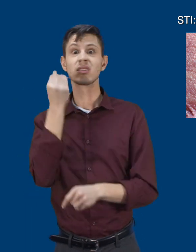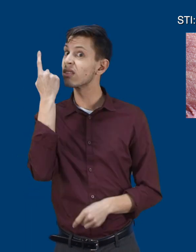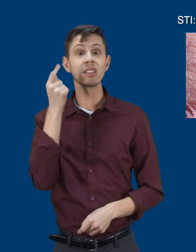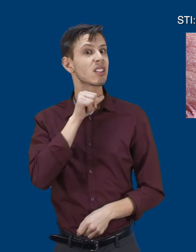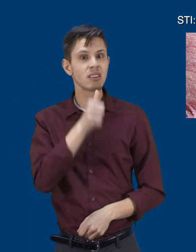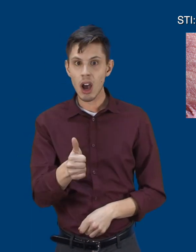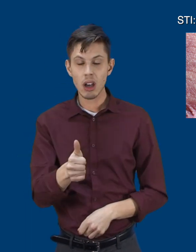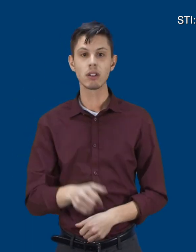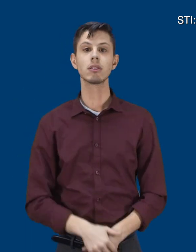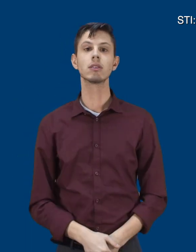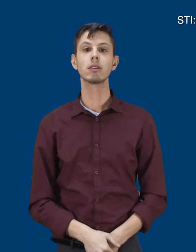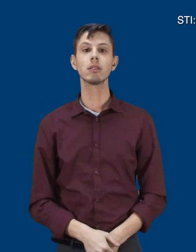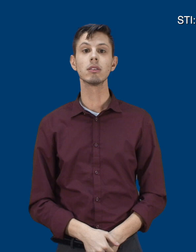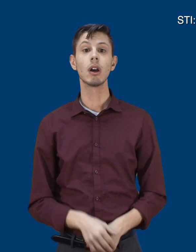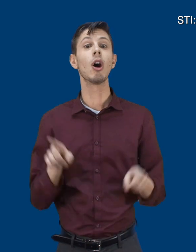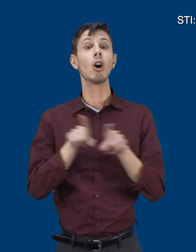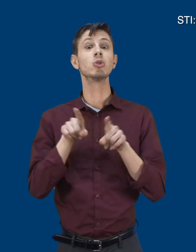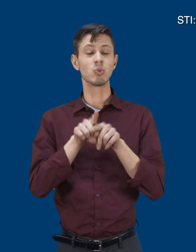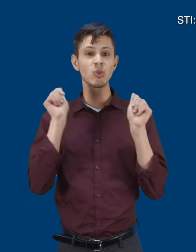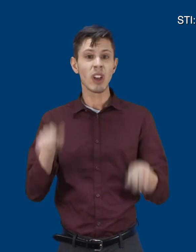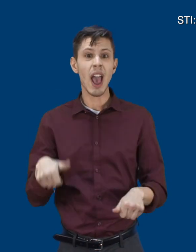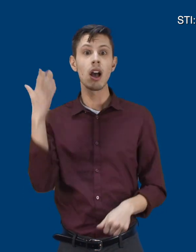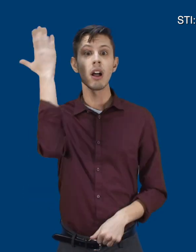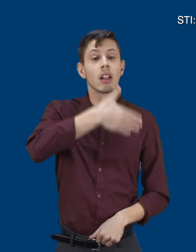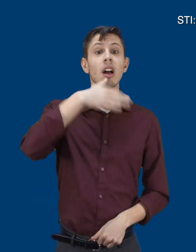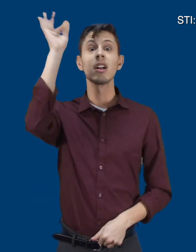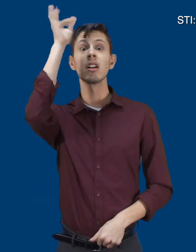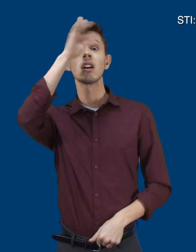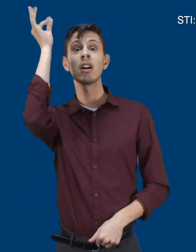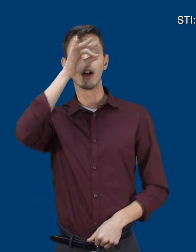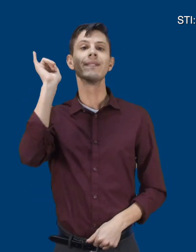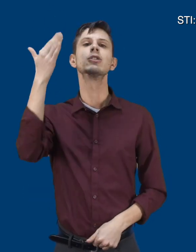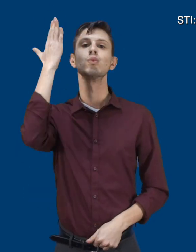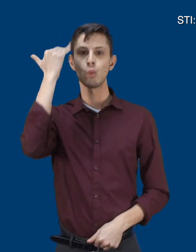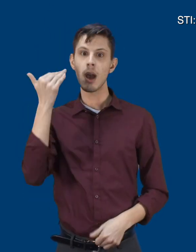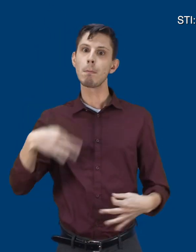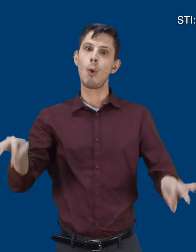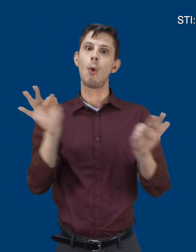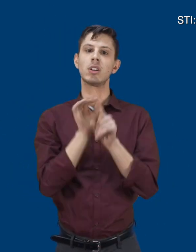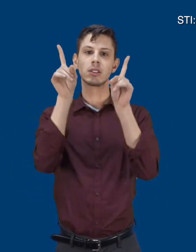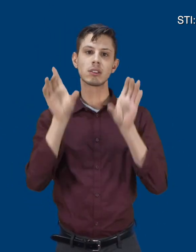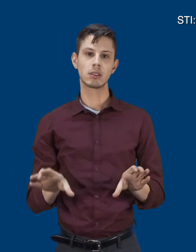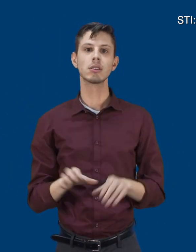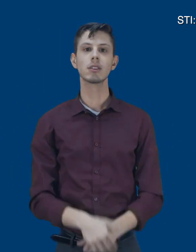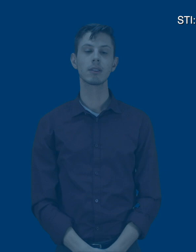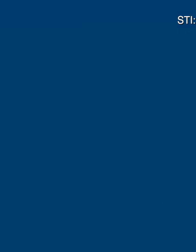but it may not be a typical wart. Some people do not show any symptoms, but they have HPV, which is why it is important to get tested.